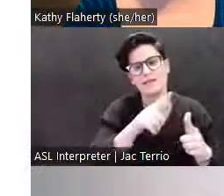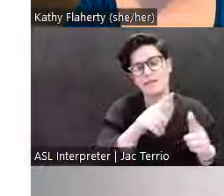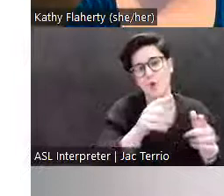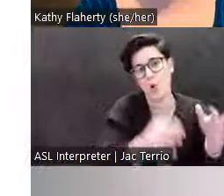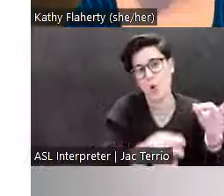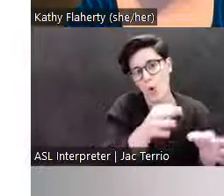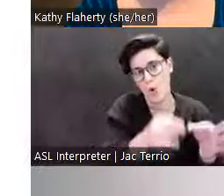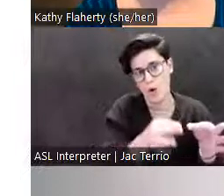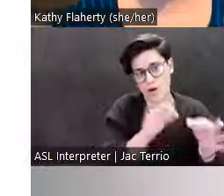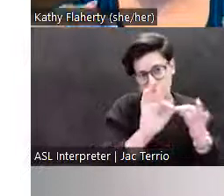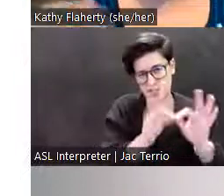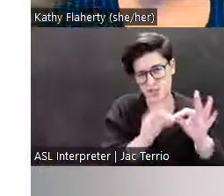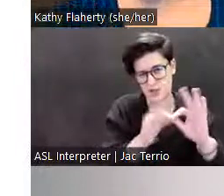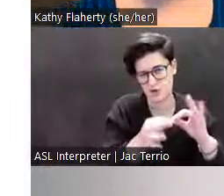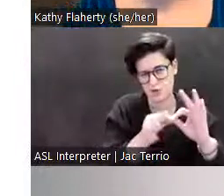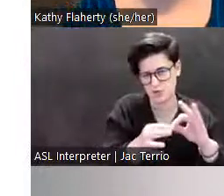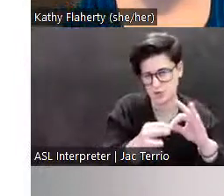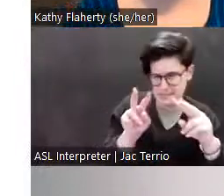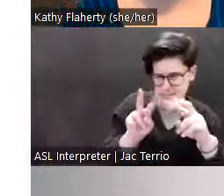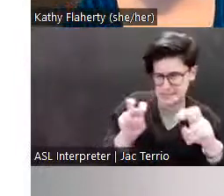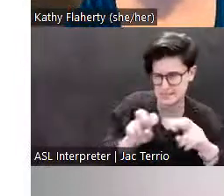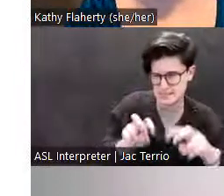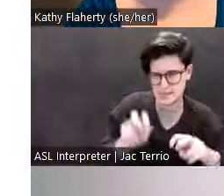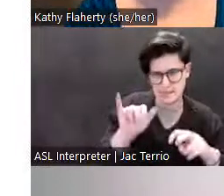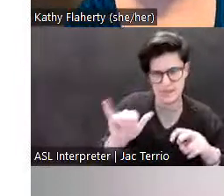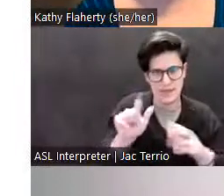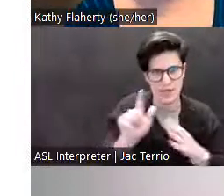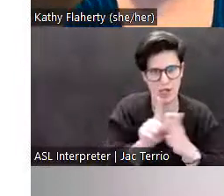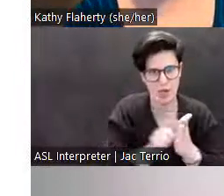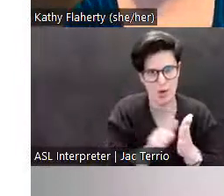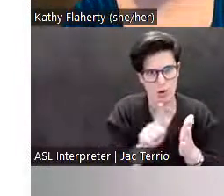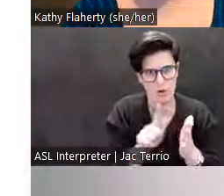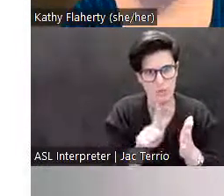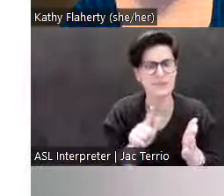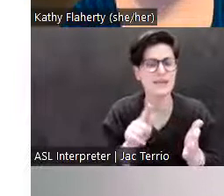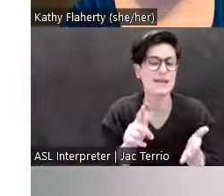were getting you know working through the legal system is, people were losing their